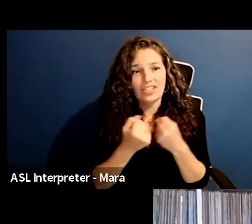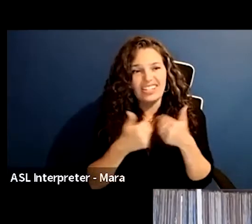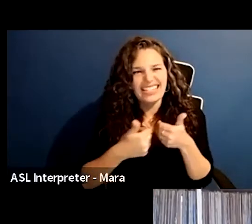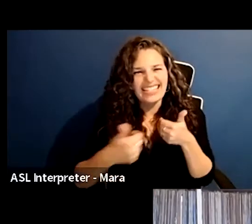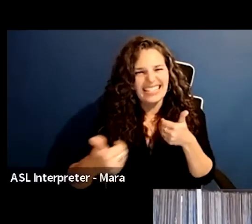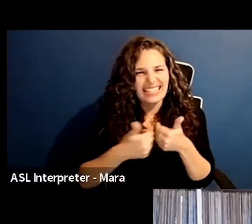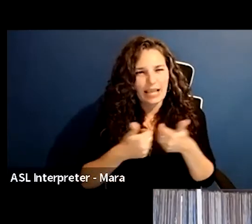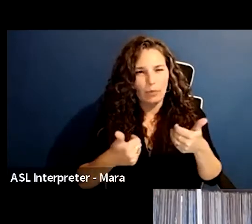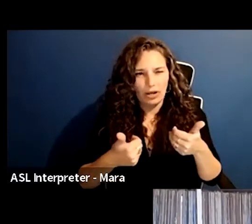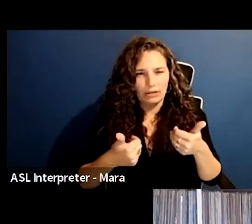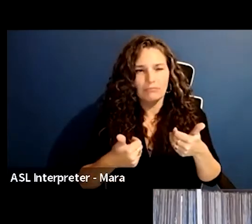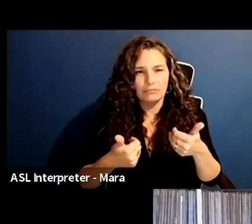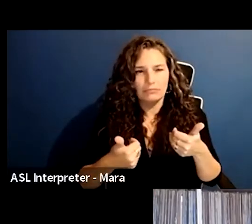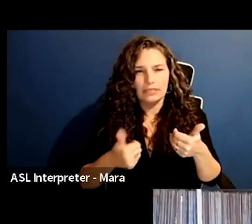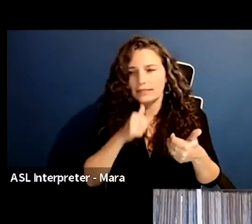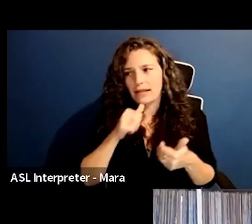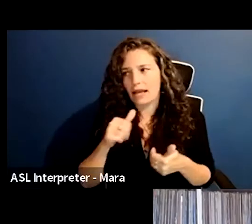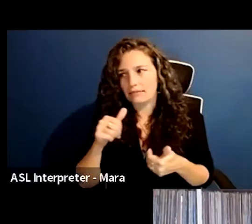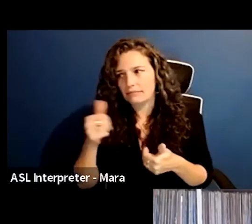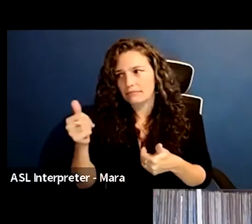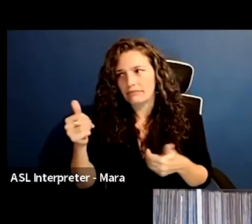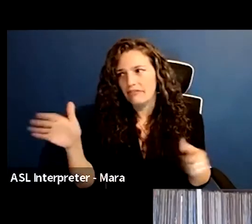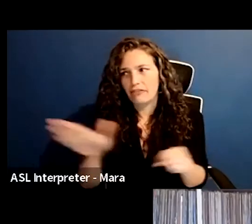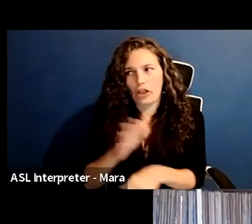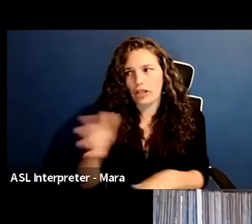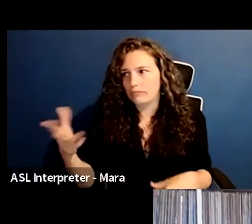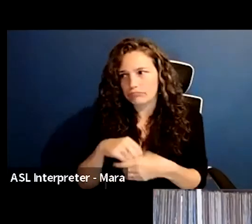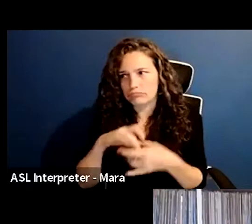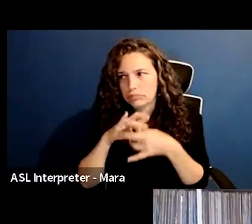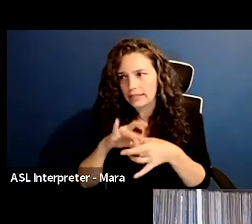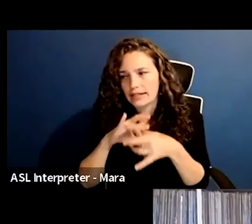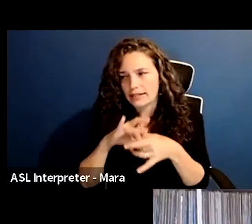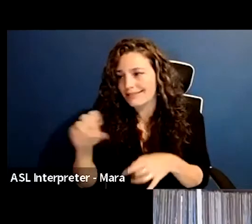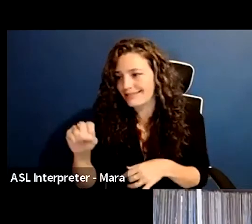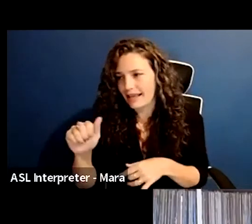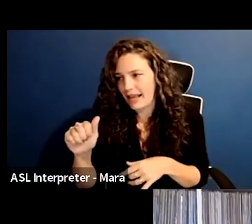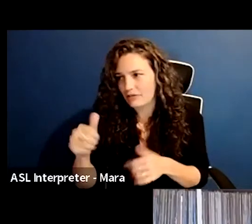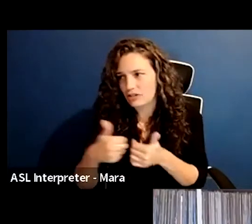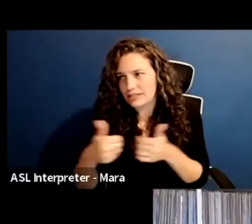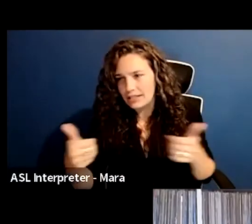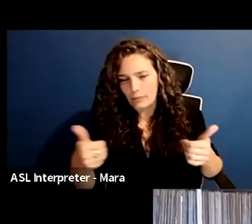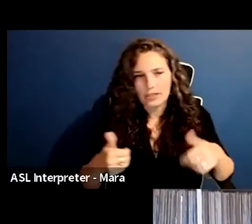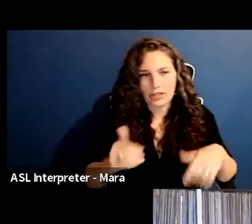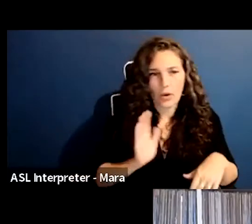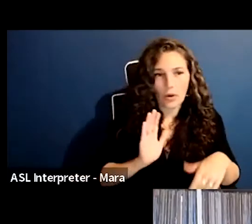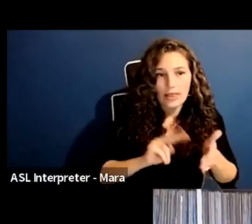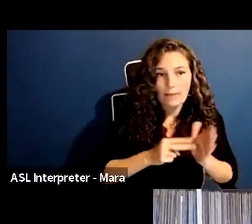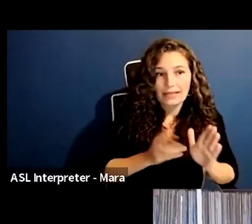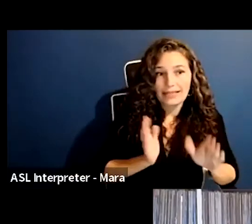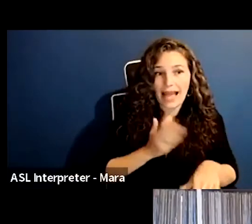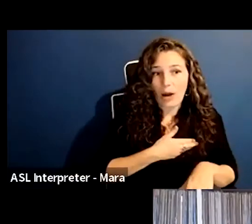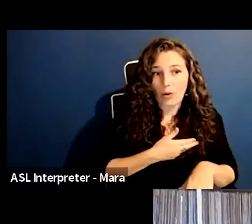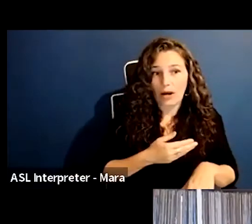from SAG-AFTRA, and therefore our members' dues and initiation fees are not going to support the foundation.